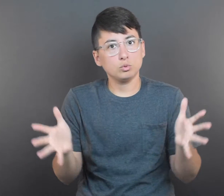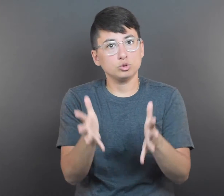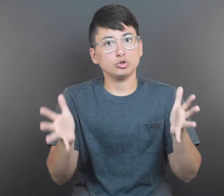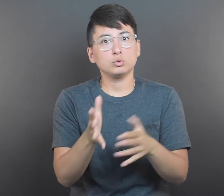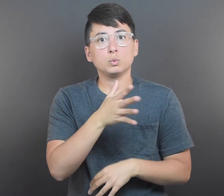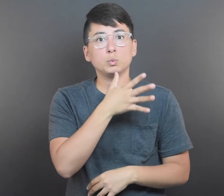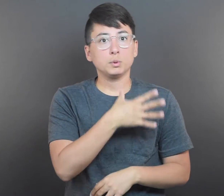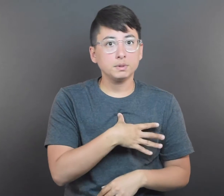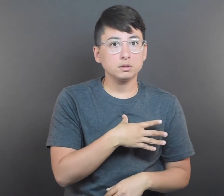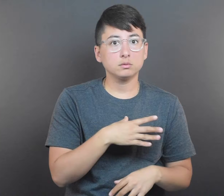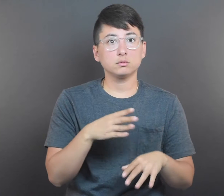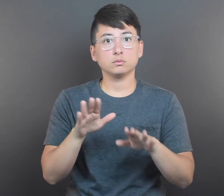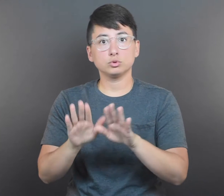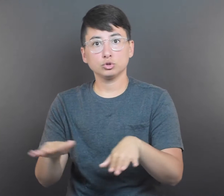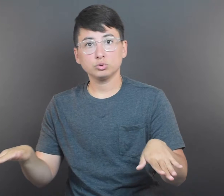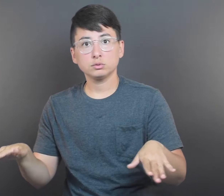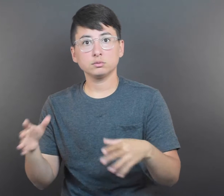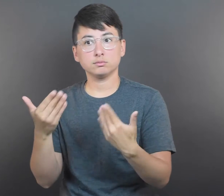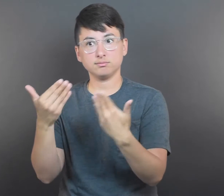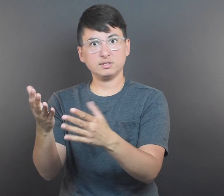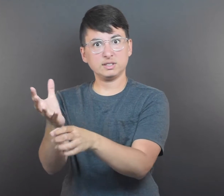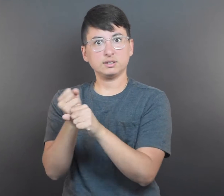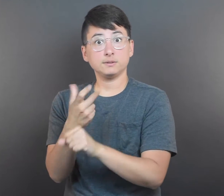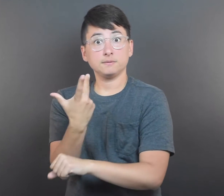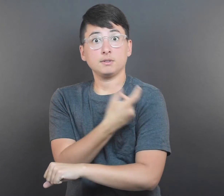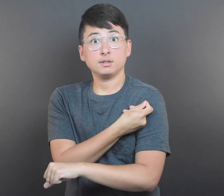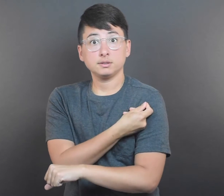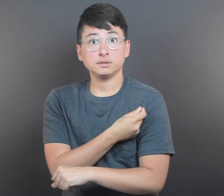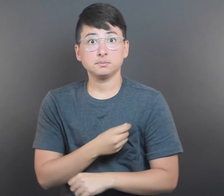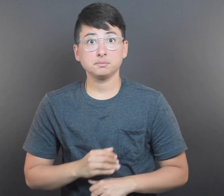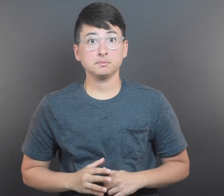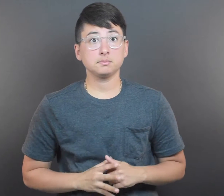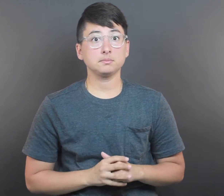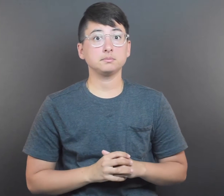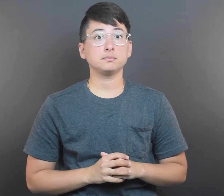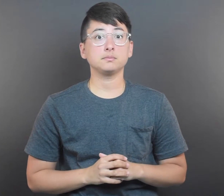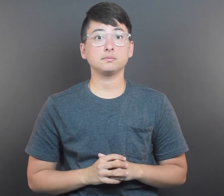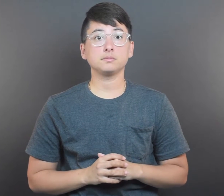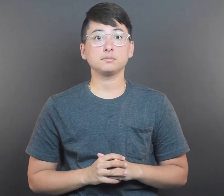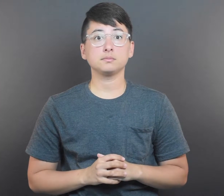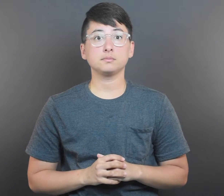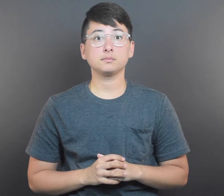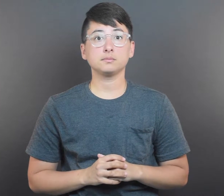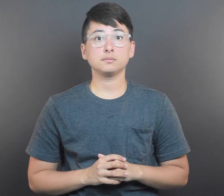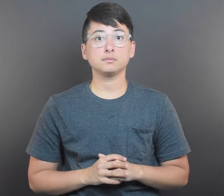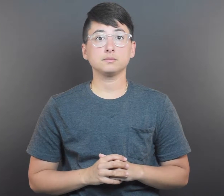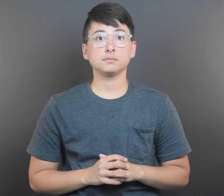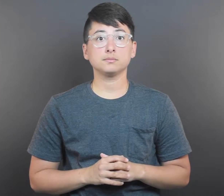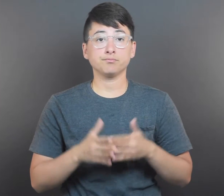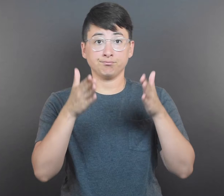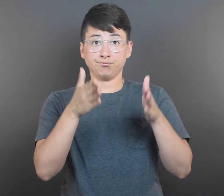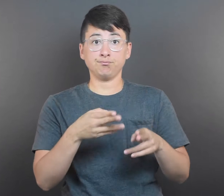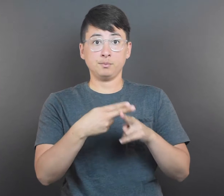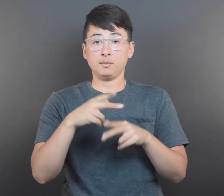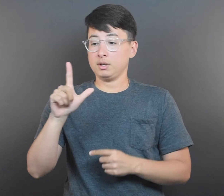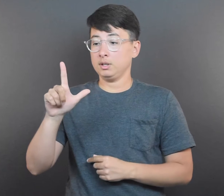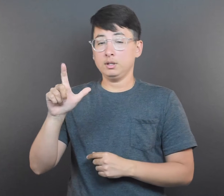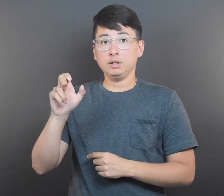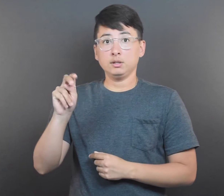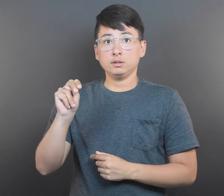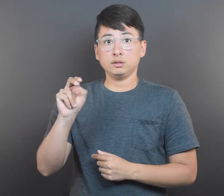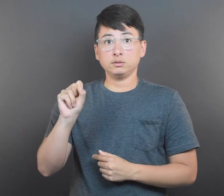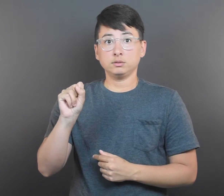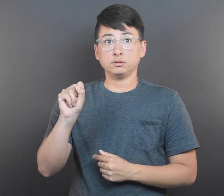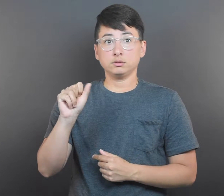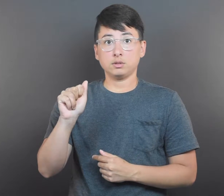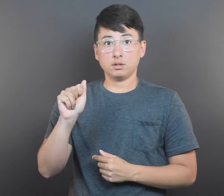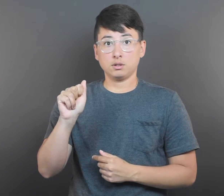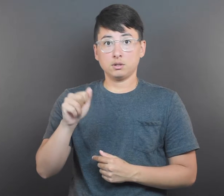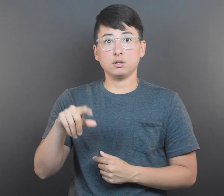said Lensa Terfa, African Community Liaison team member. This meant strategizing on which